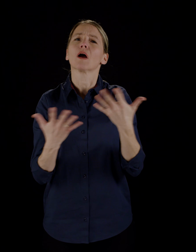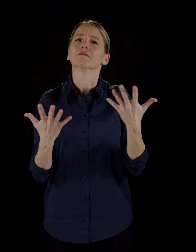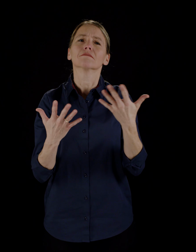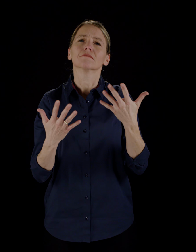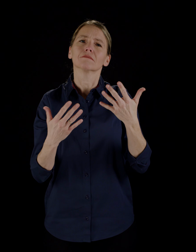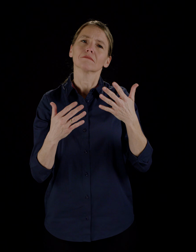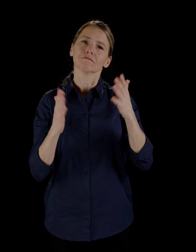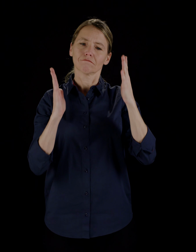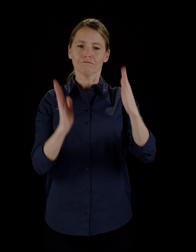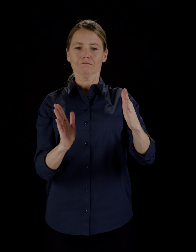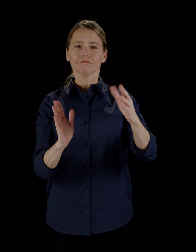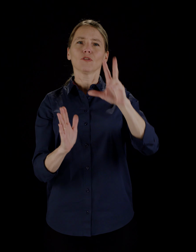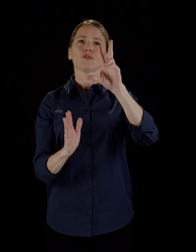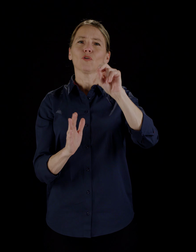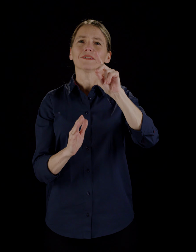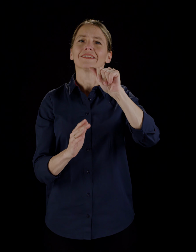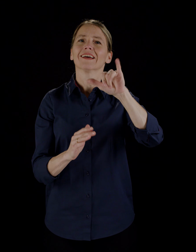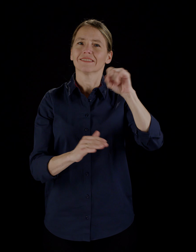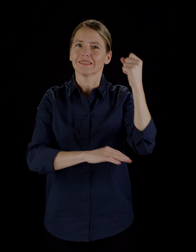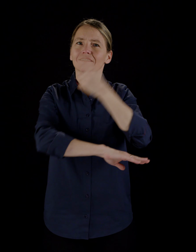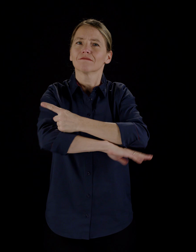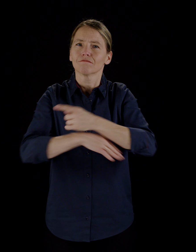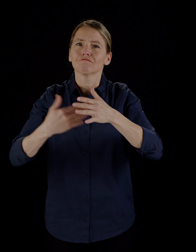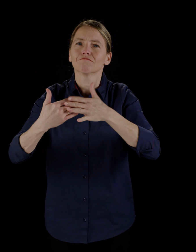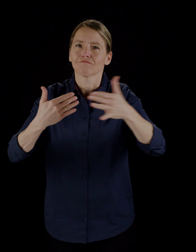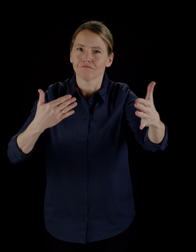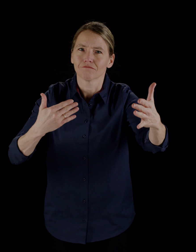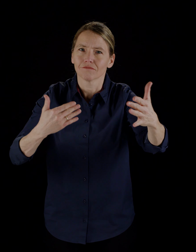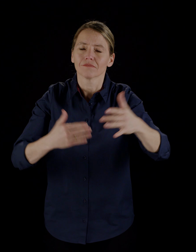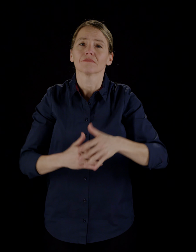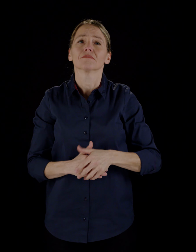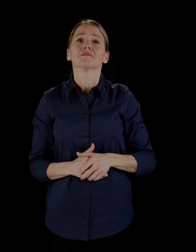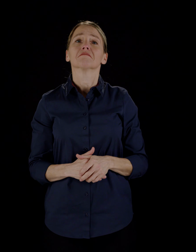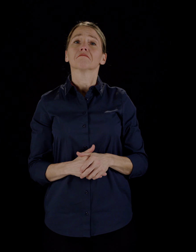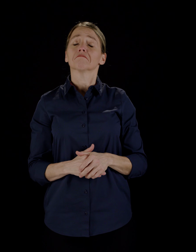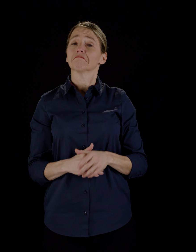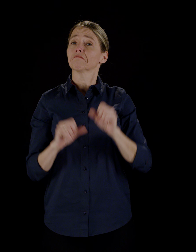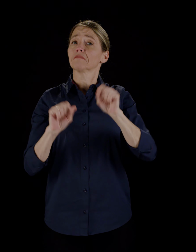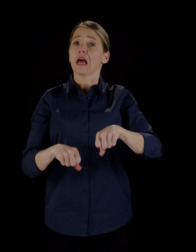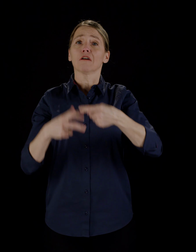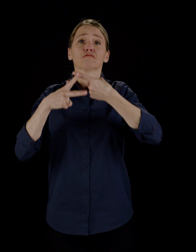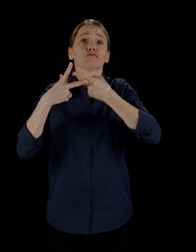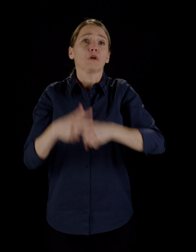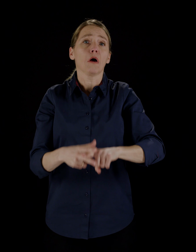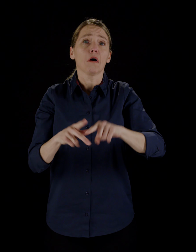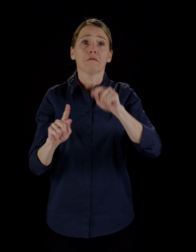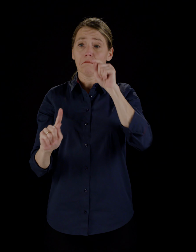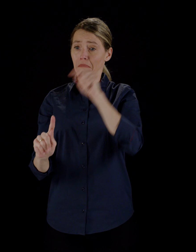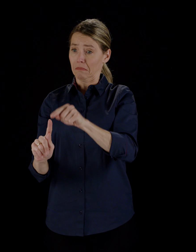Everything a customer does on the Internet uses data. This includes things like emailing,